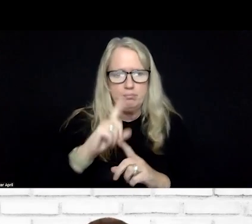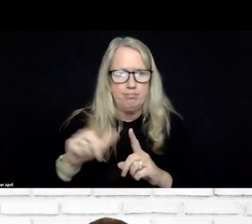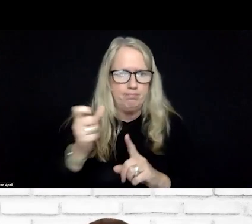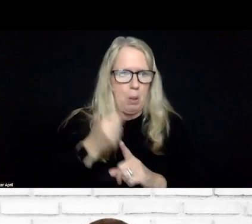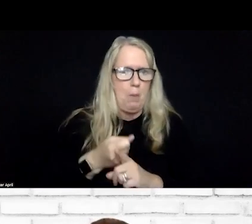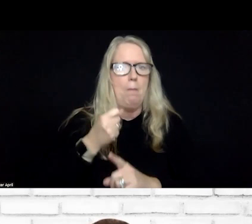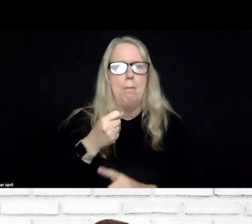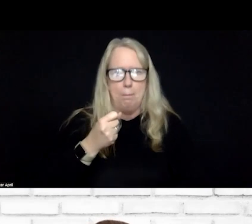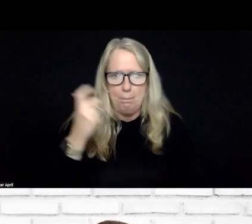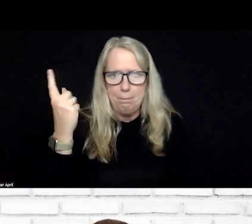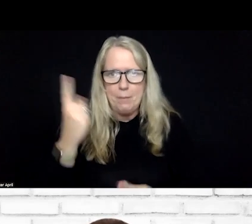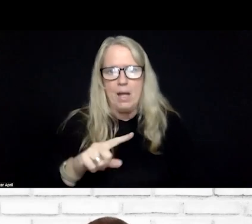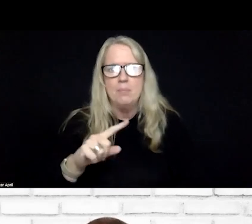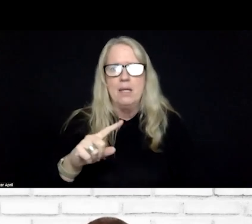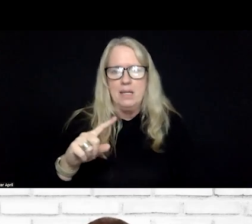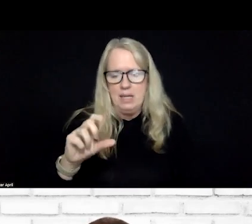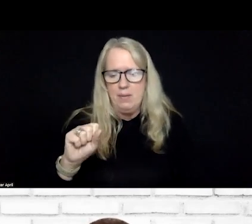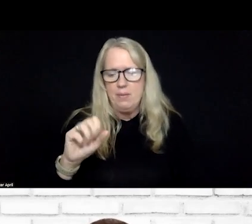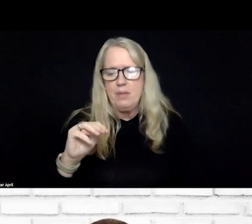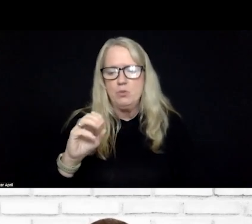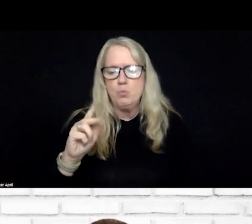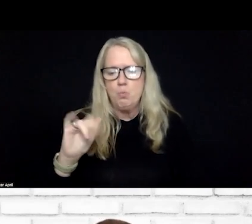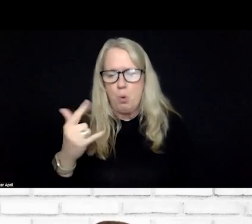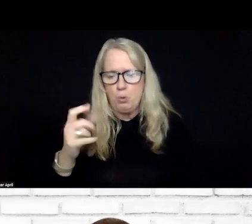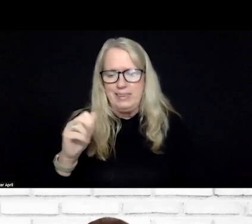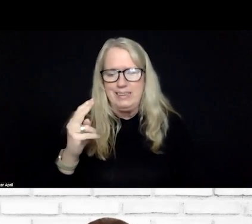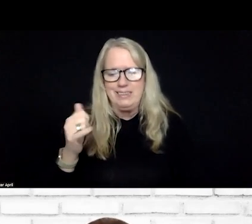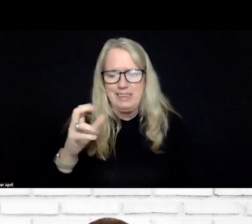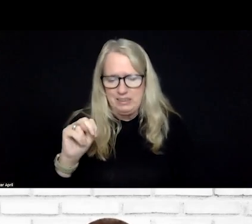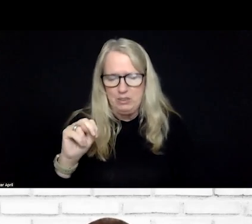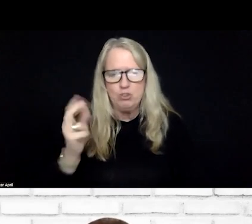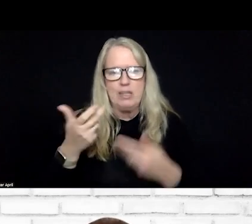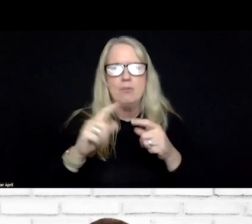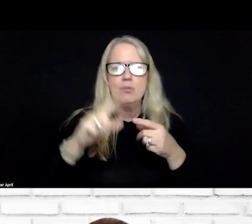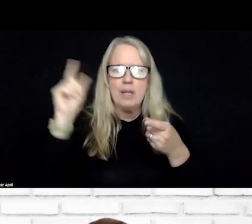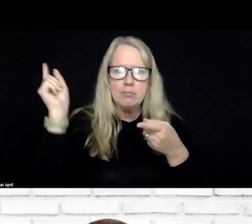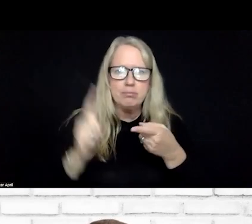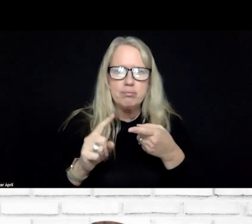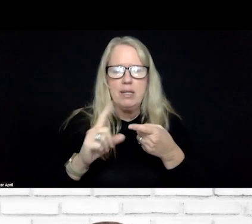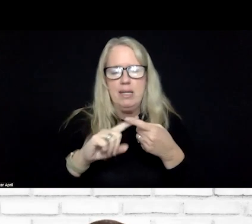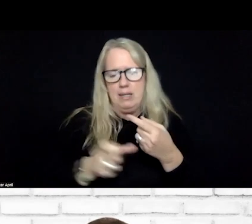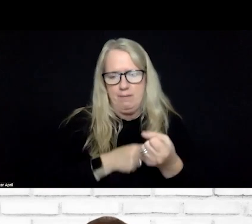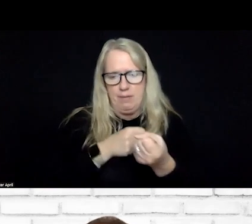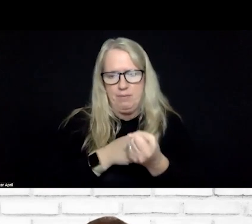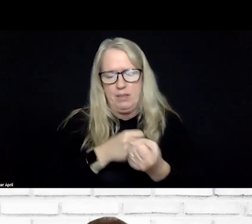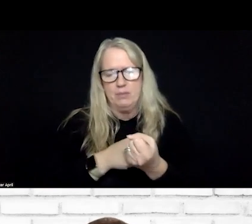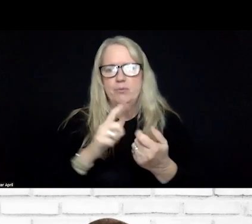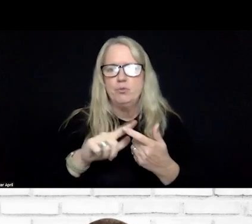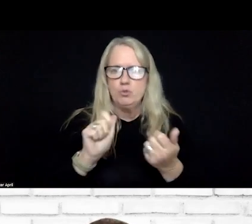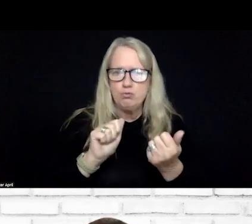AND THE SMOKING EFFORTS SEEMED TO DWINDLE WITH THE CONCERNS